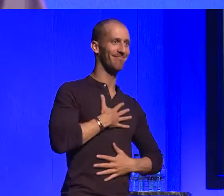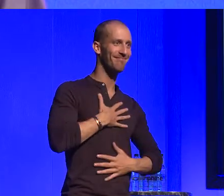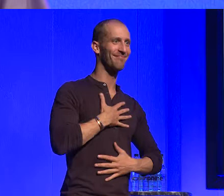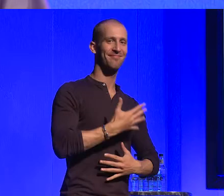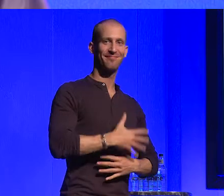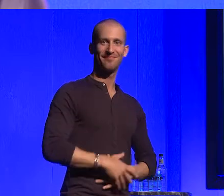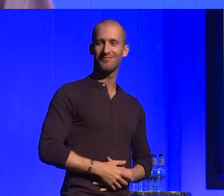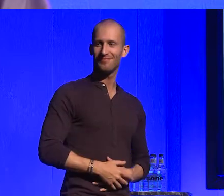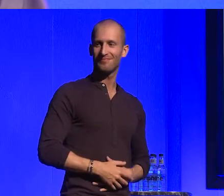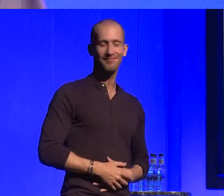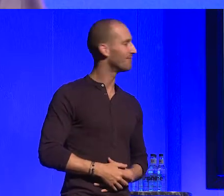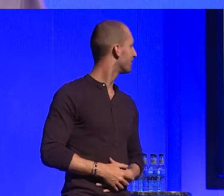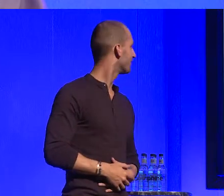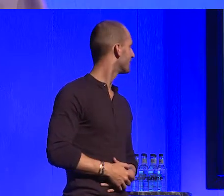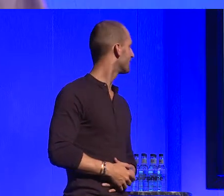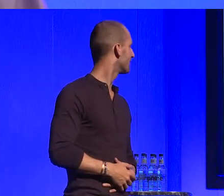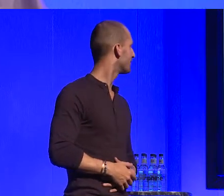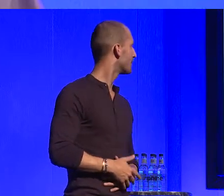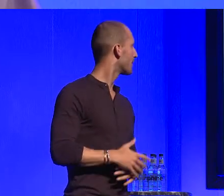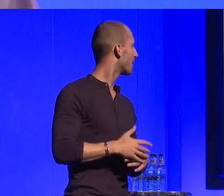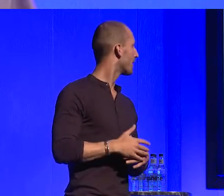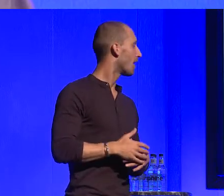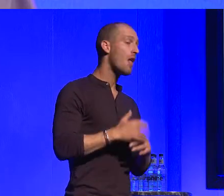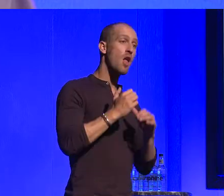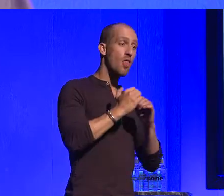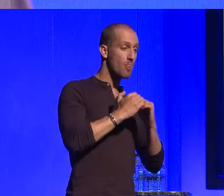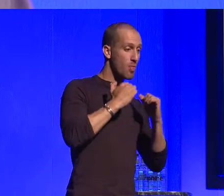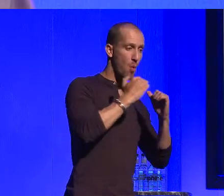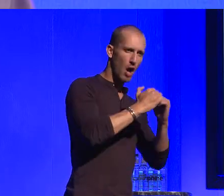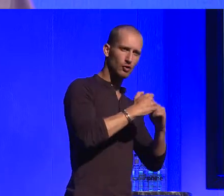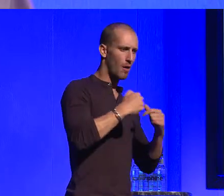In our workshops, what we did today was around health and equality.